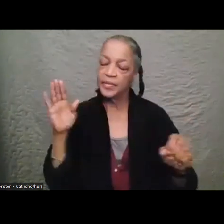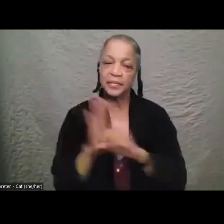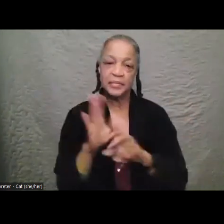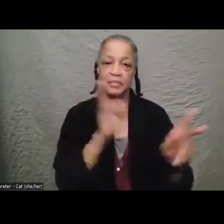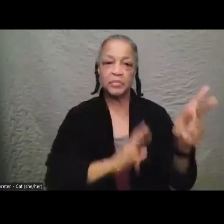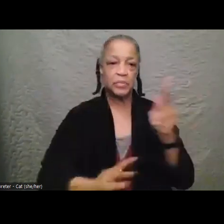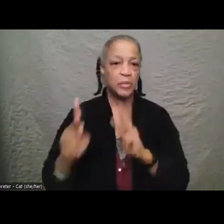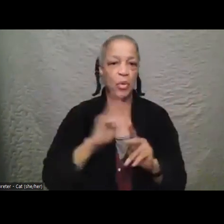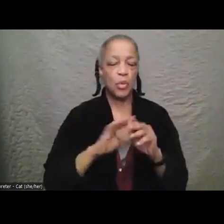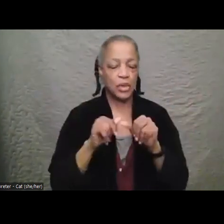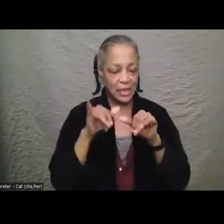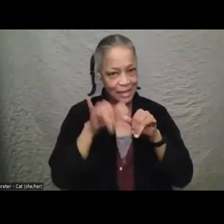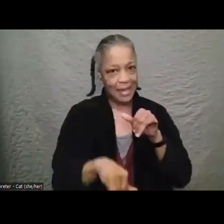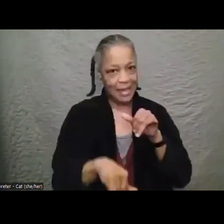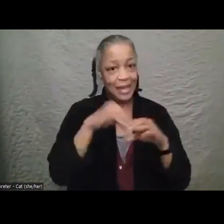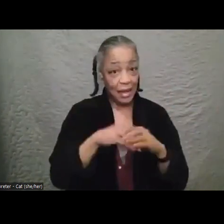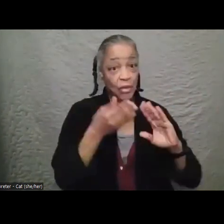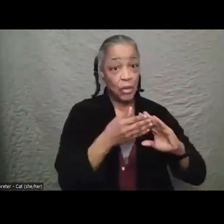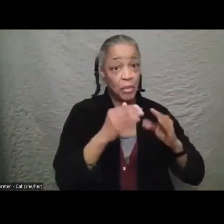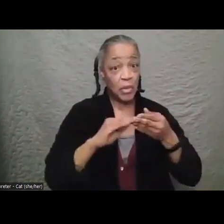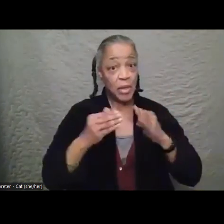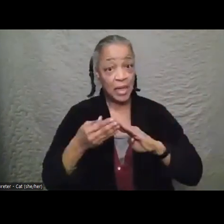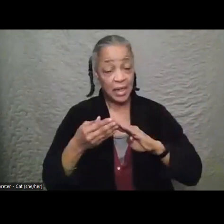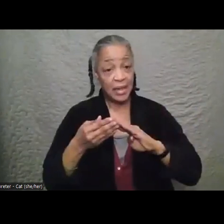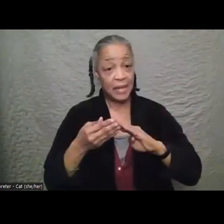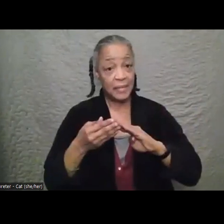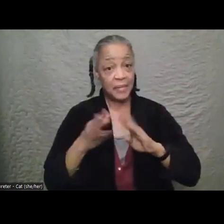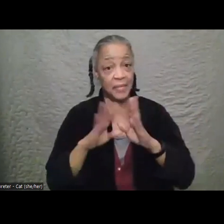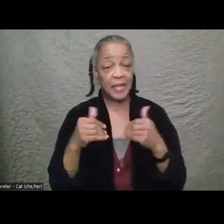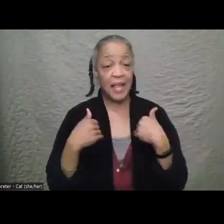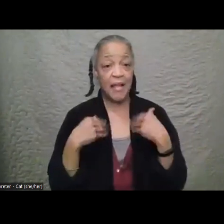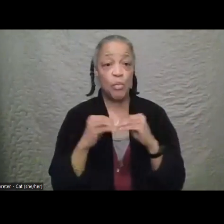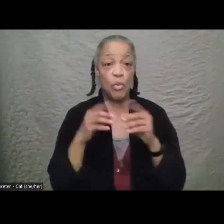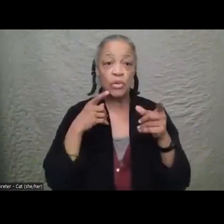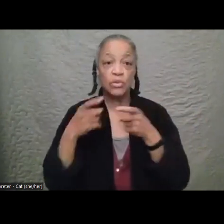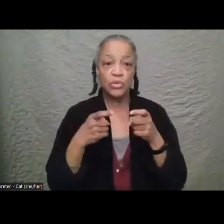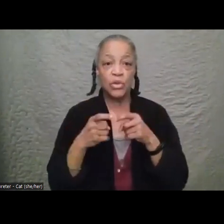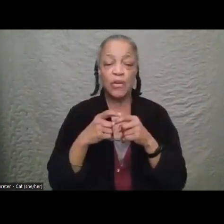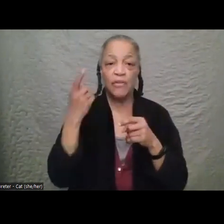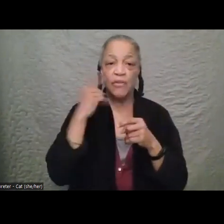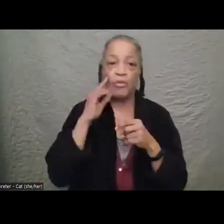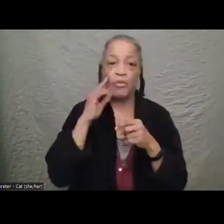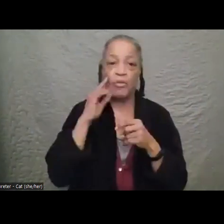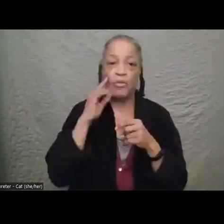remain in the community and no greater control in their lives.